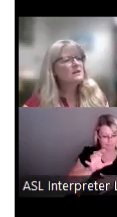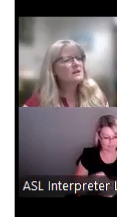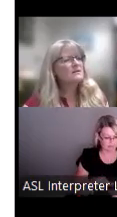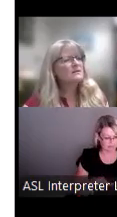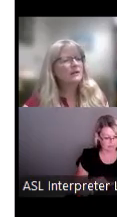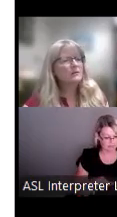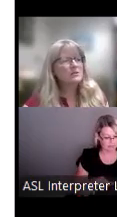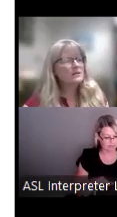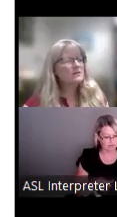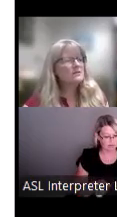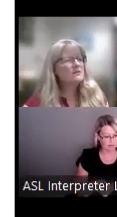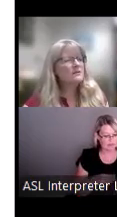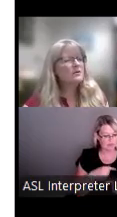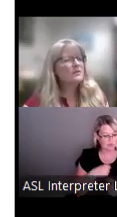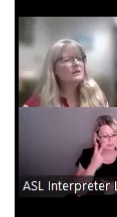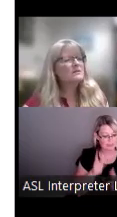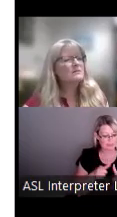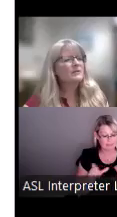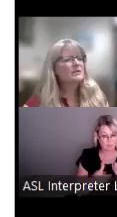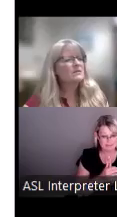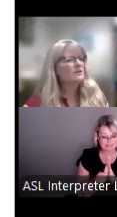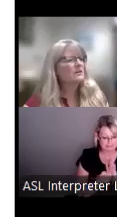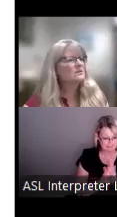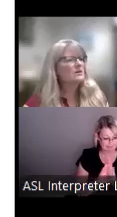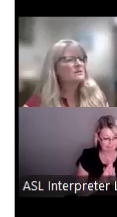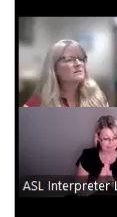see language skills developing to be able to start express